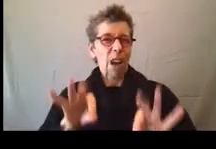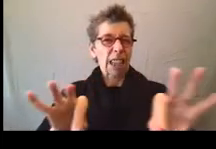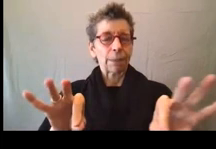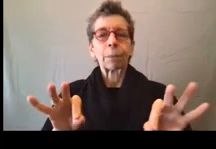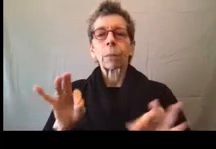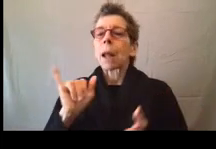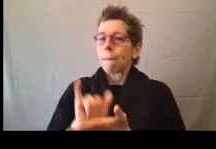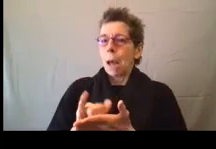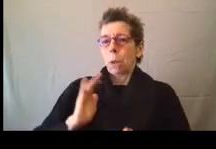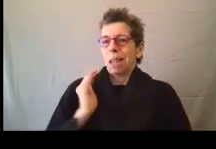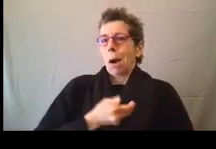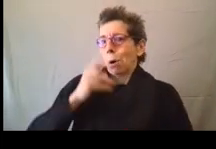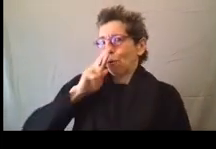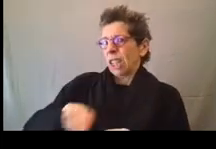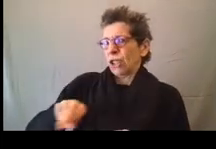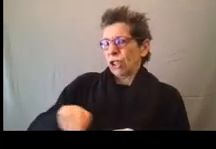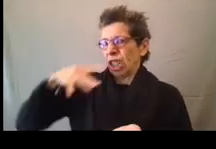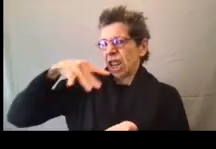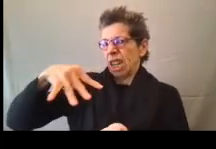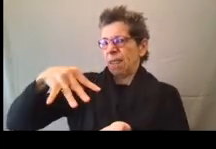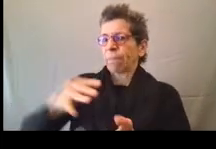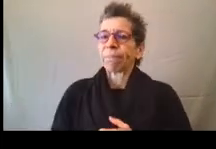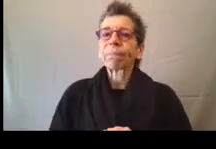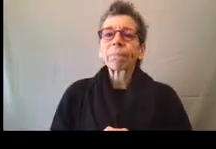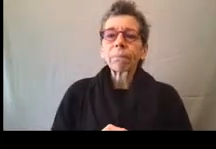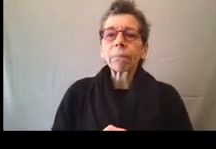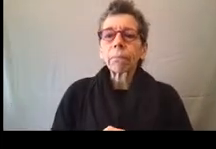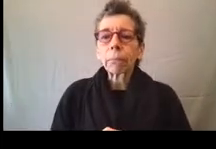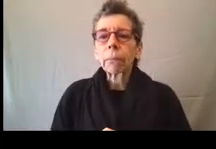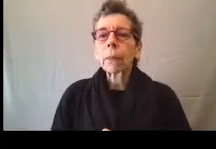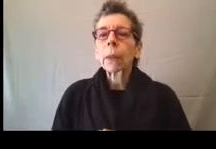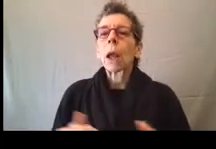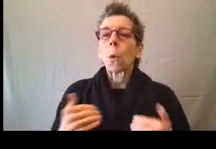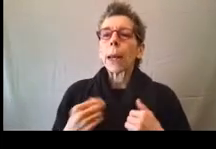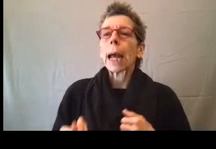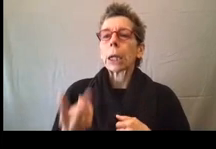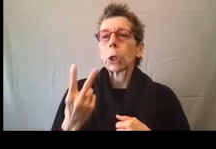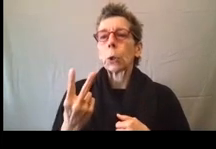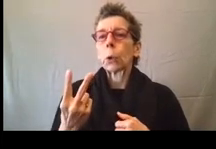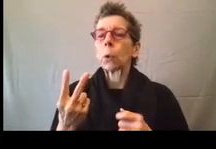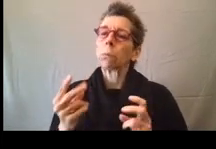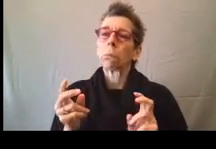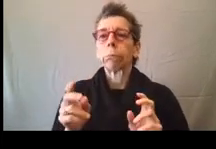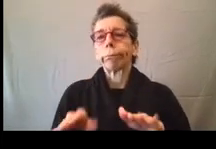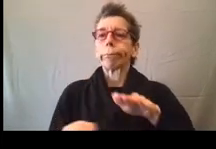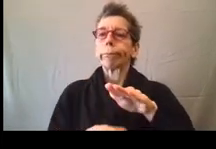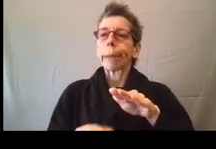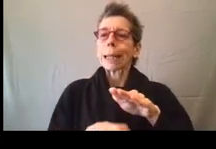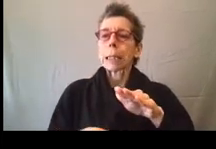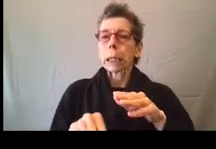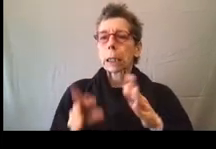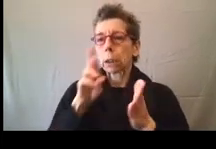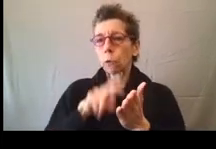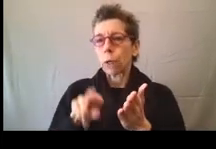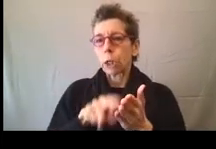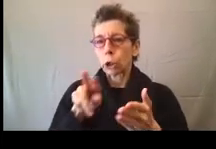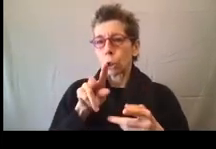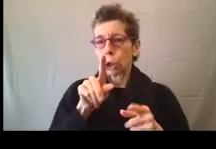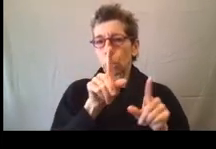all about. We have two basic research questions that have guided us through this study. The